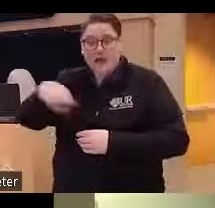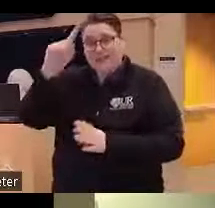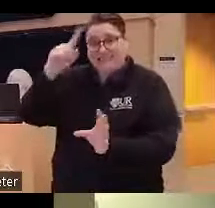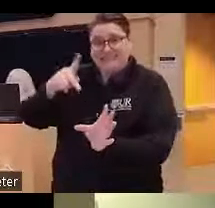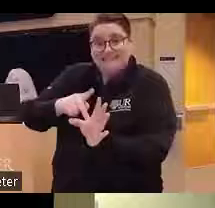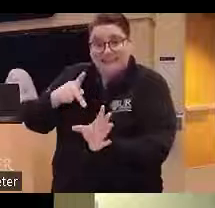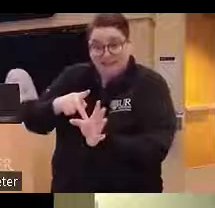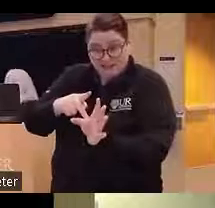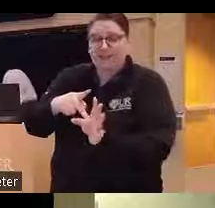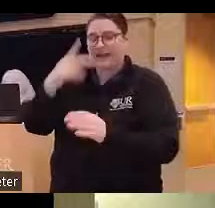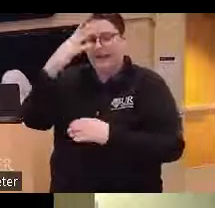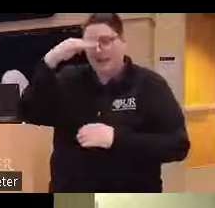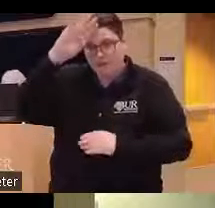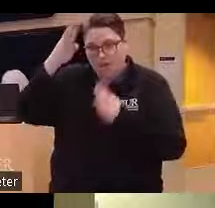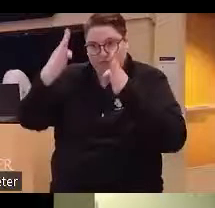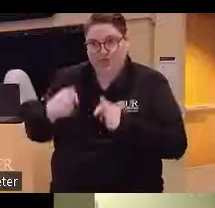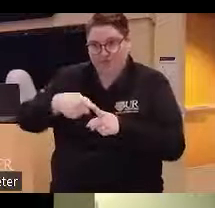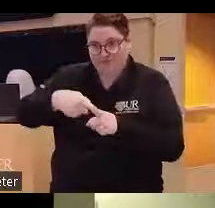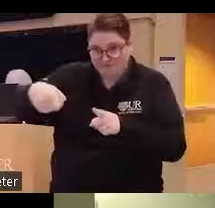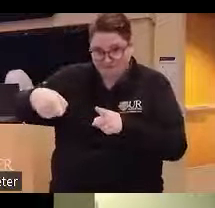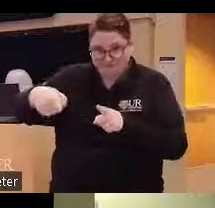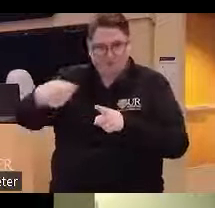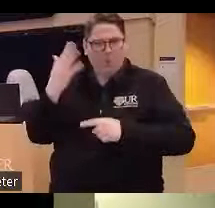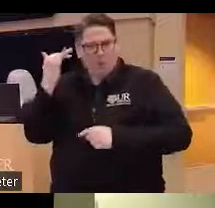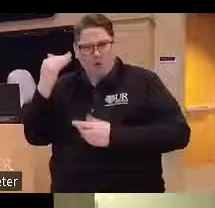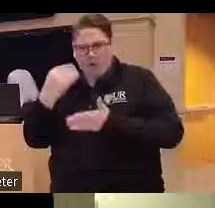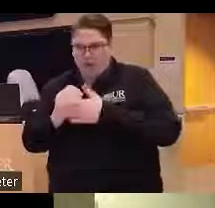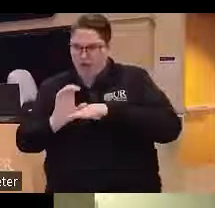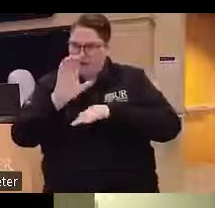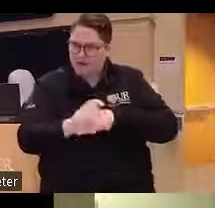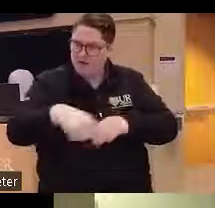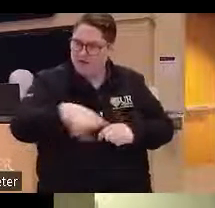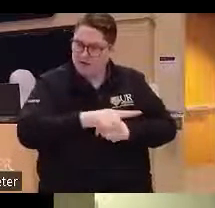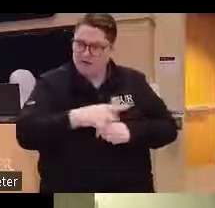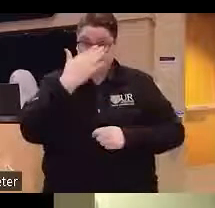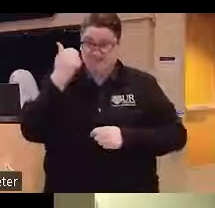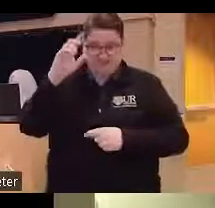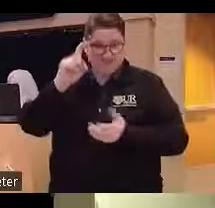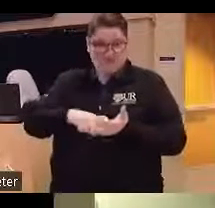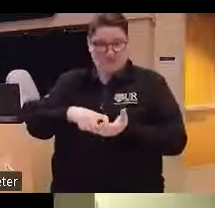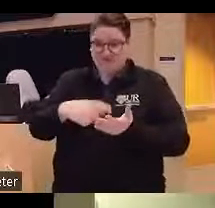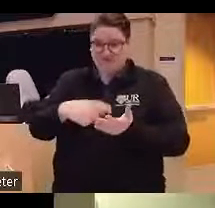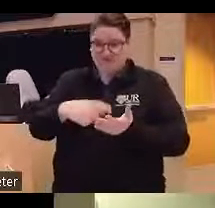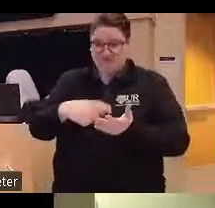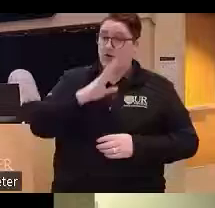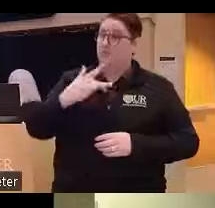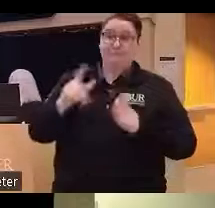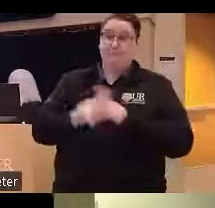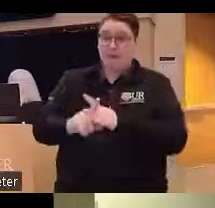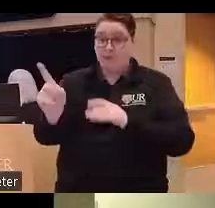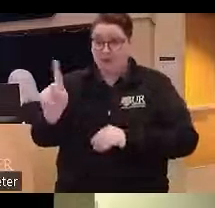so because it had become c um that schizophrenia was concentrated in the cities and that returning